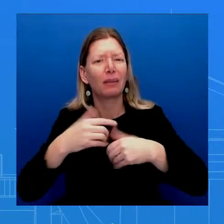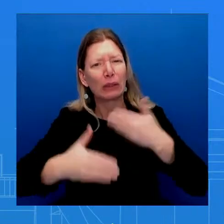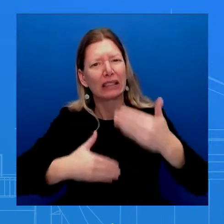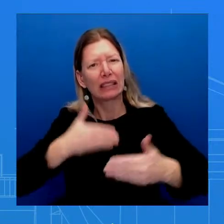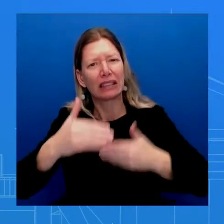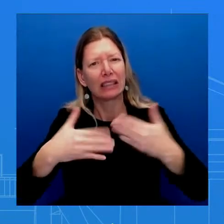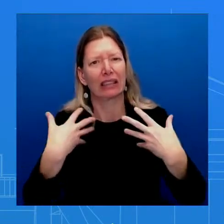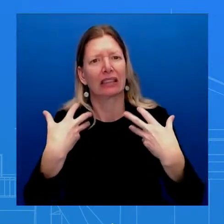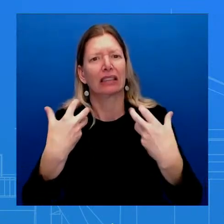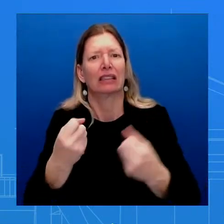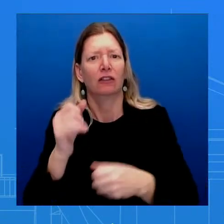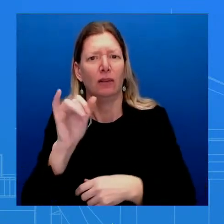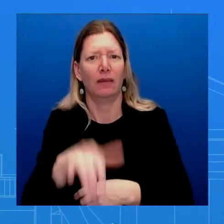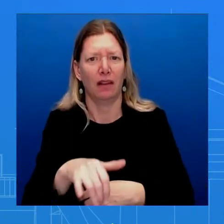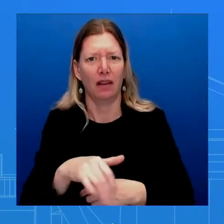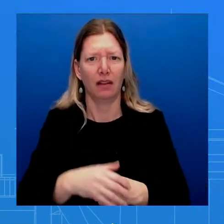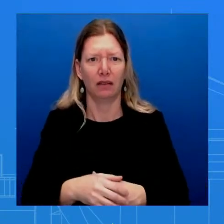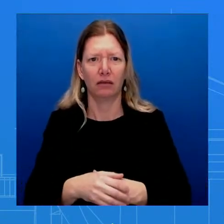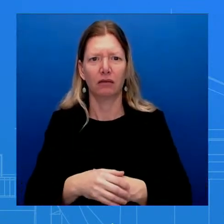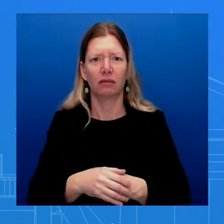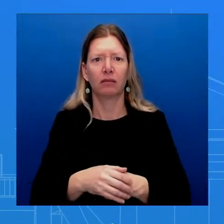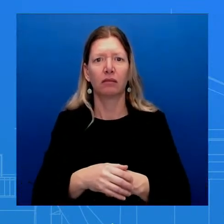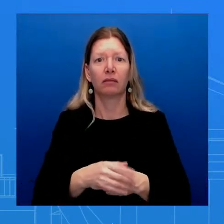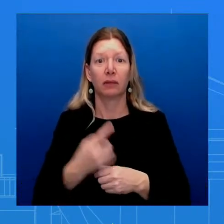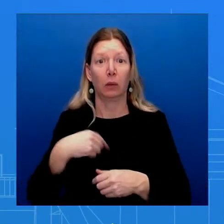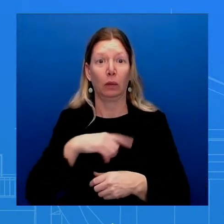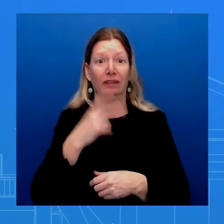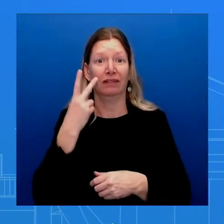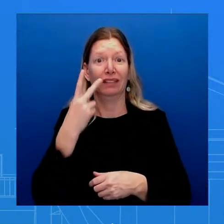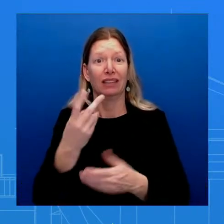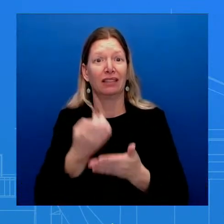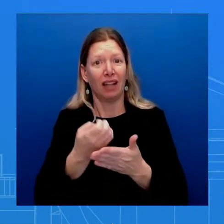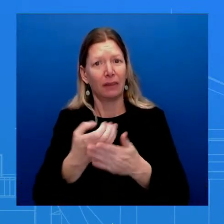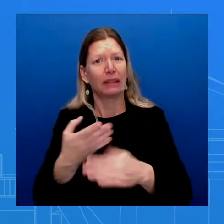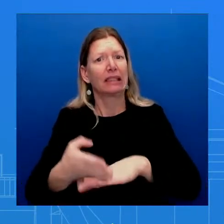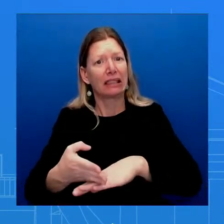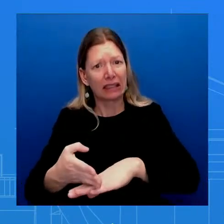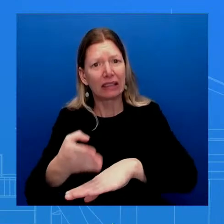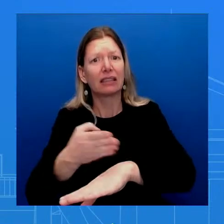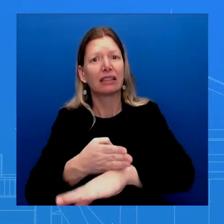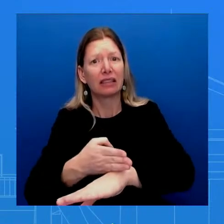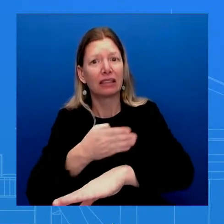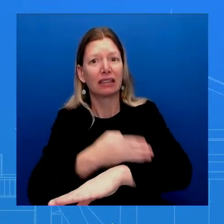We actually had to fix the problem that we saw that the last administration left us.